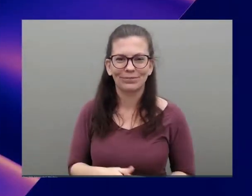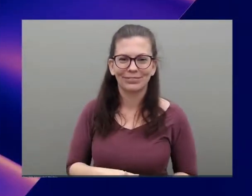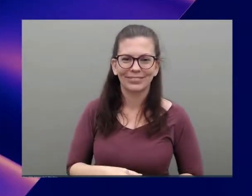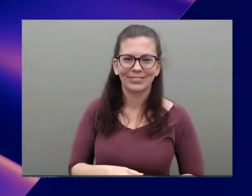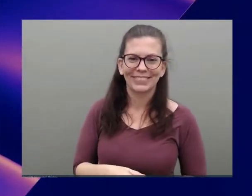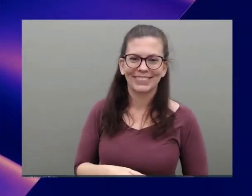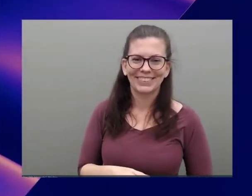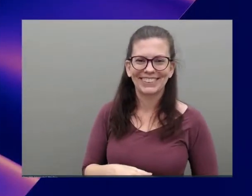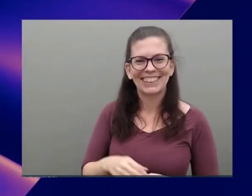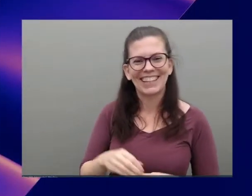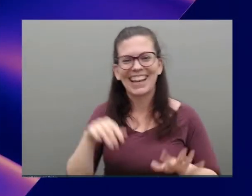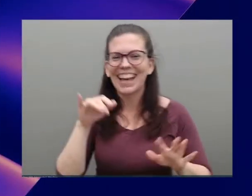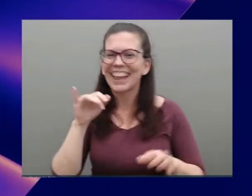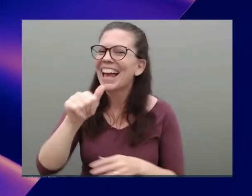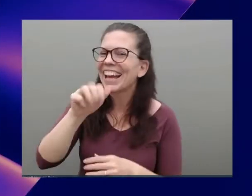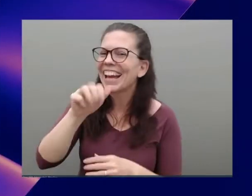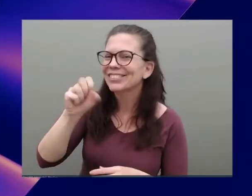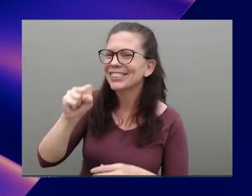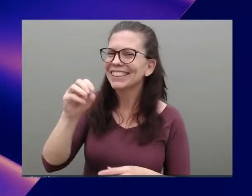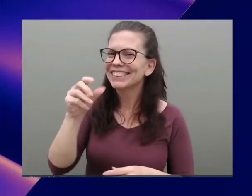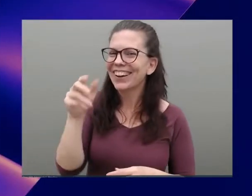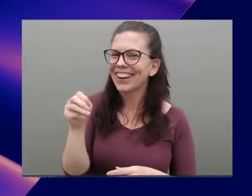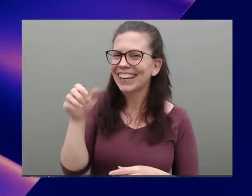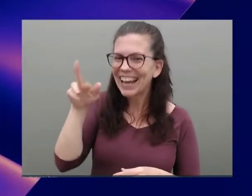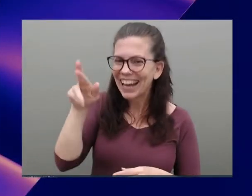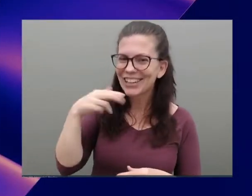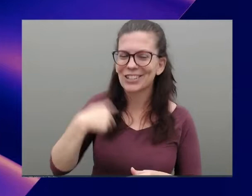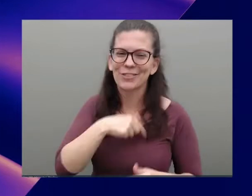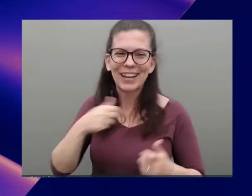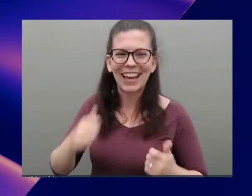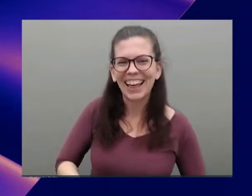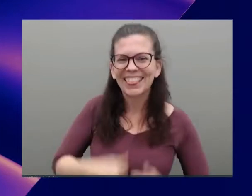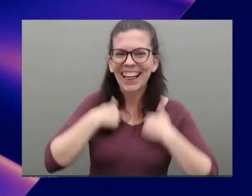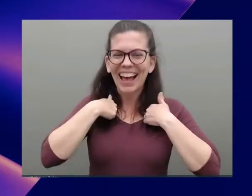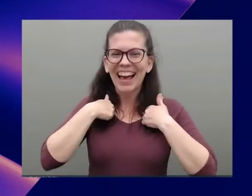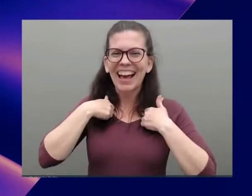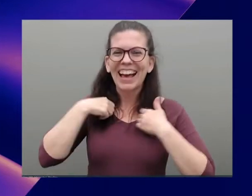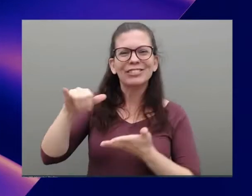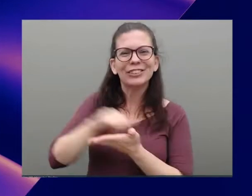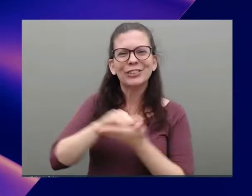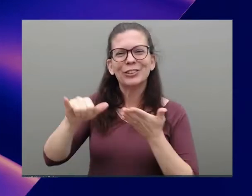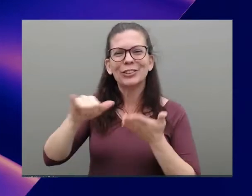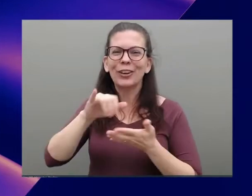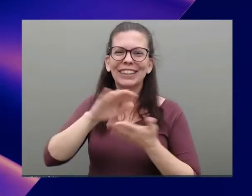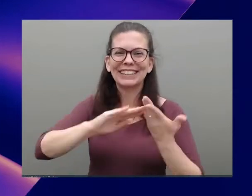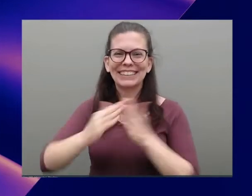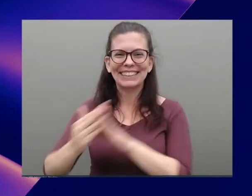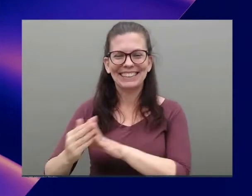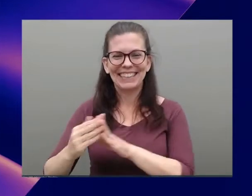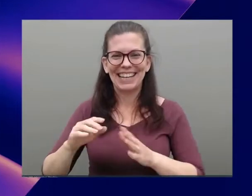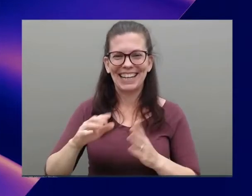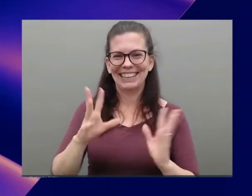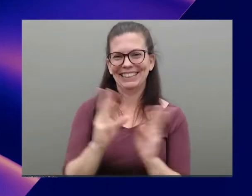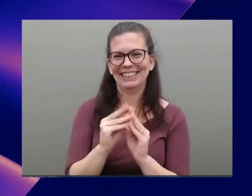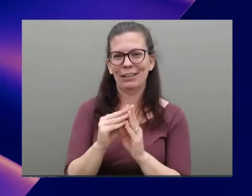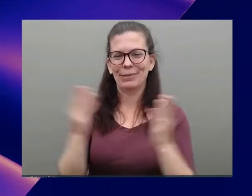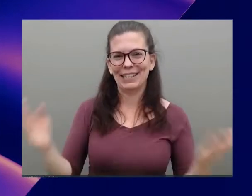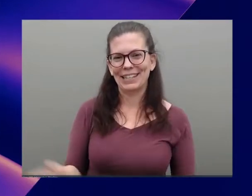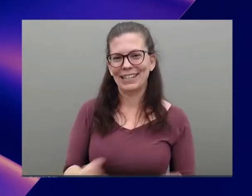This is AWS On Air, and we are live at the New York City Summit here at the bustling Javits Center.